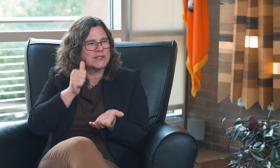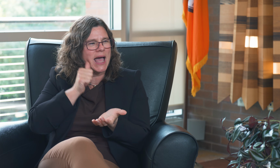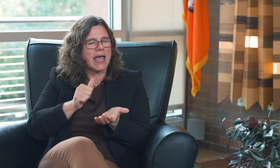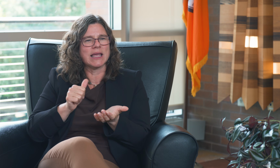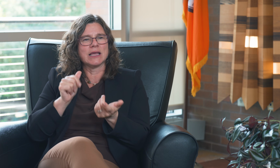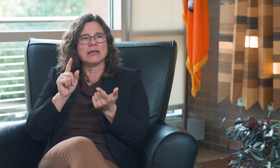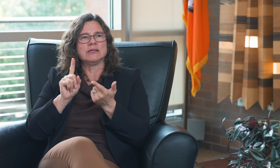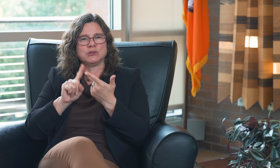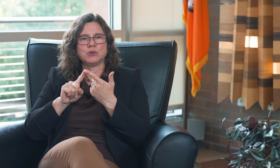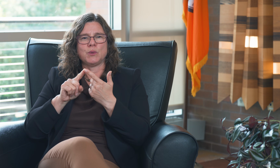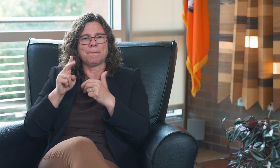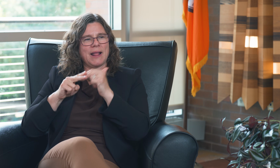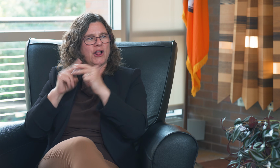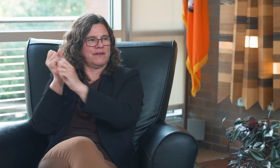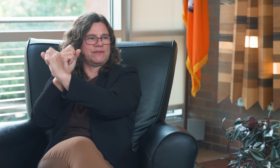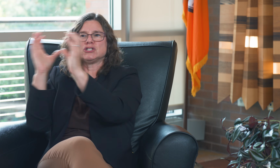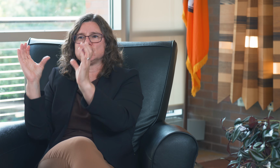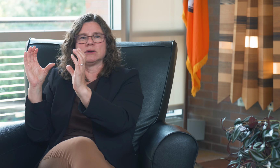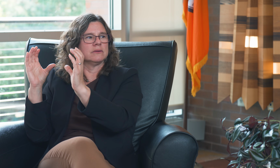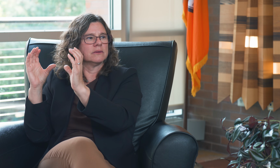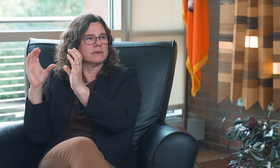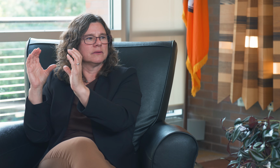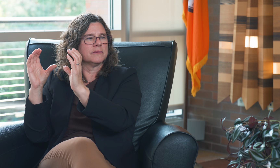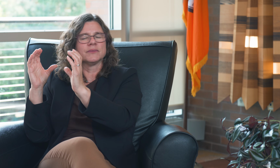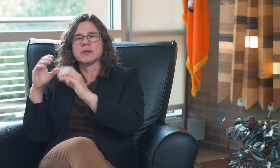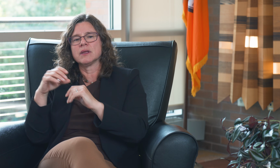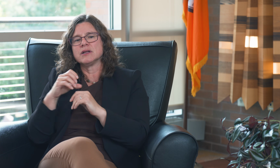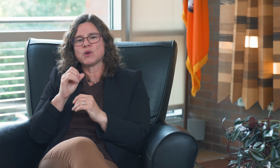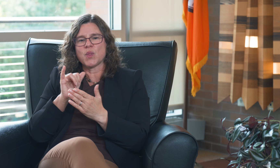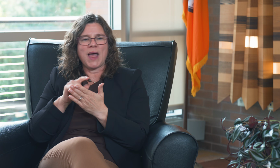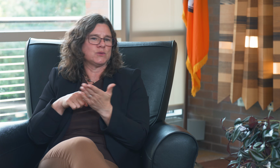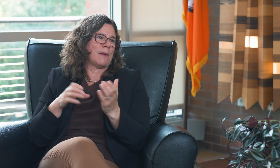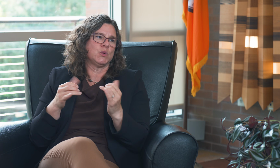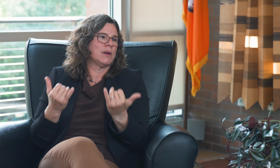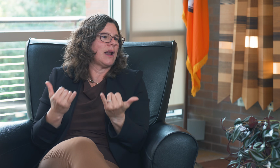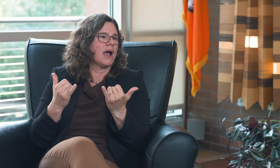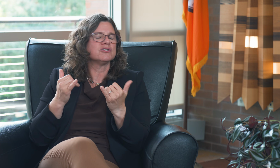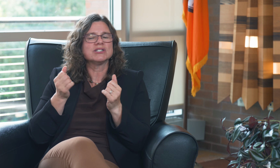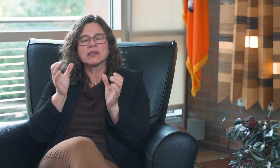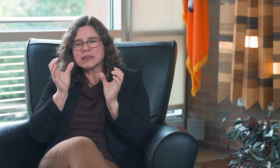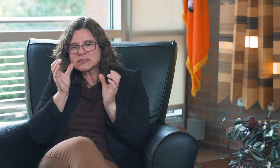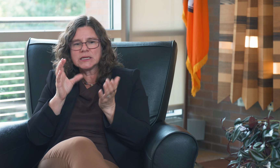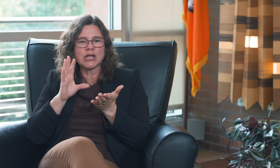who are doing that work every day and use that to create the vision. So I'm doing that now.